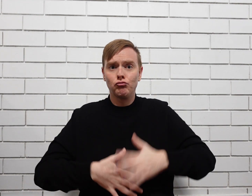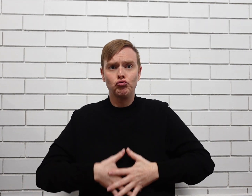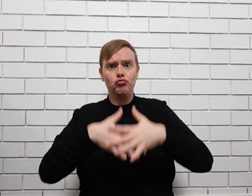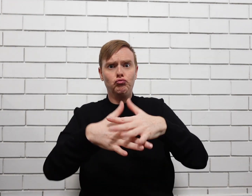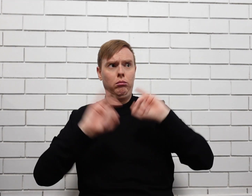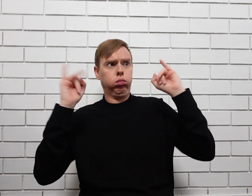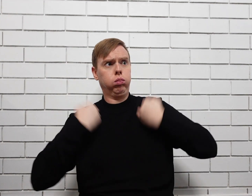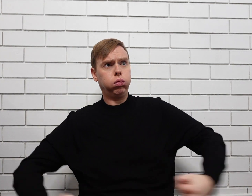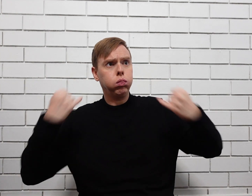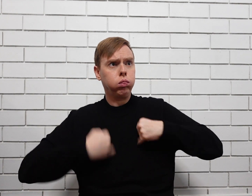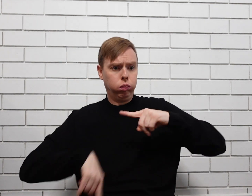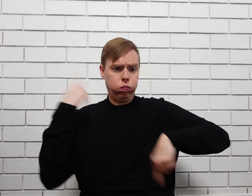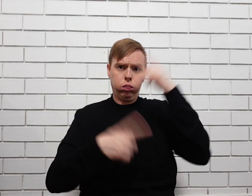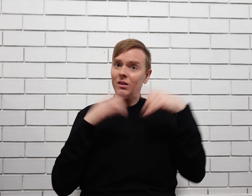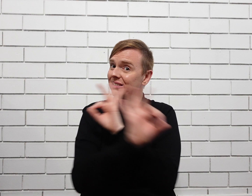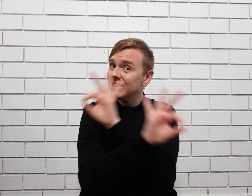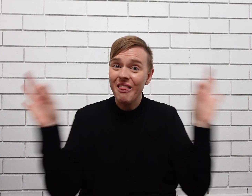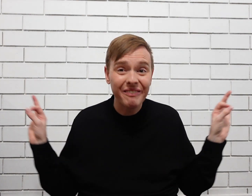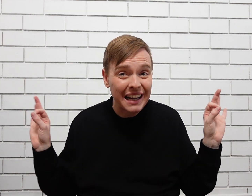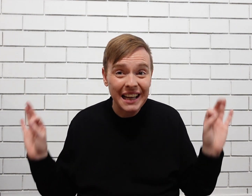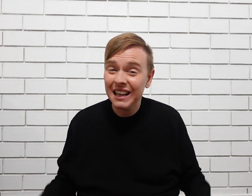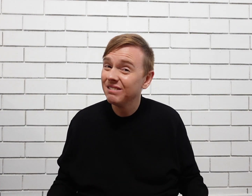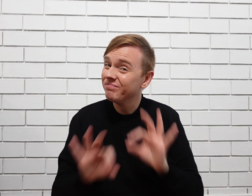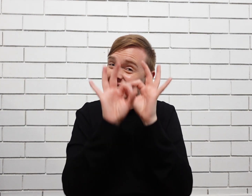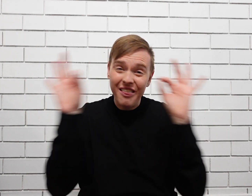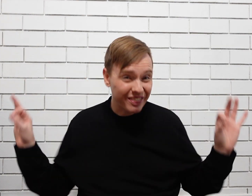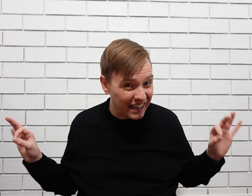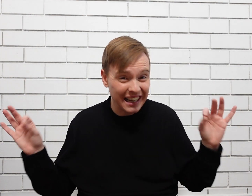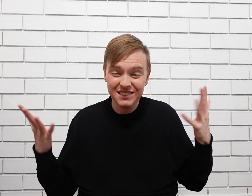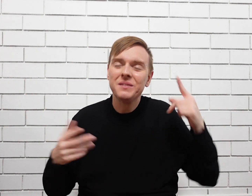When my Ma was pregnant with me, she did not have any illness or sick. Nothing at all.